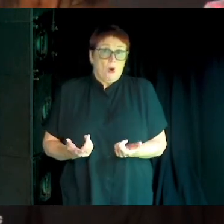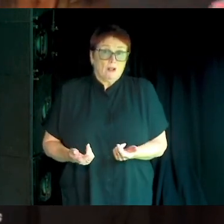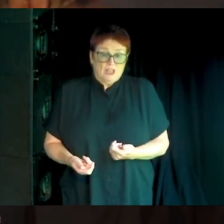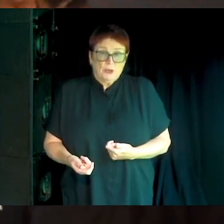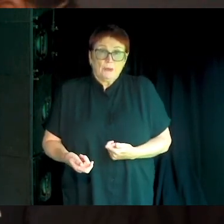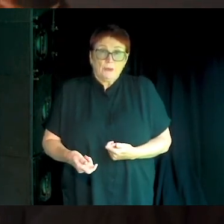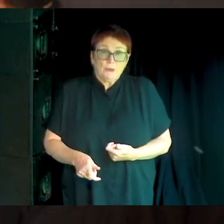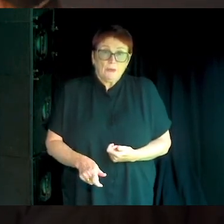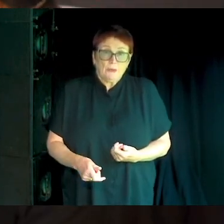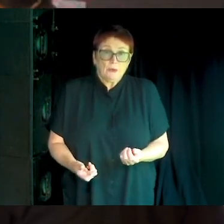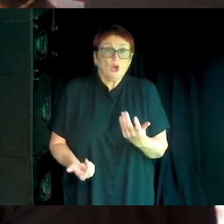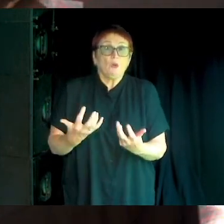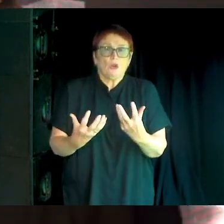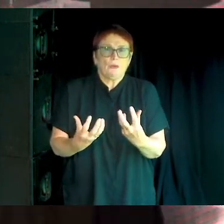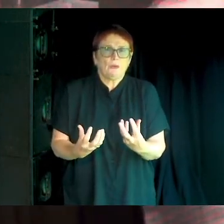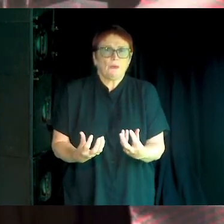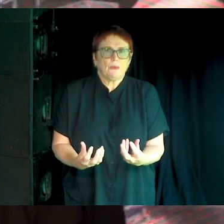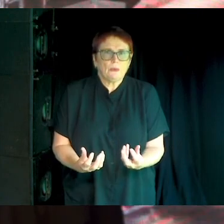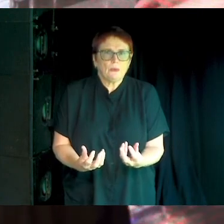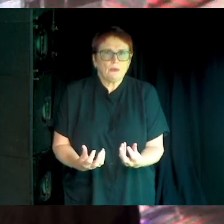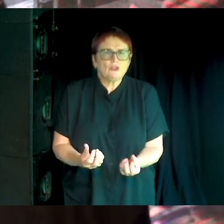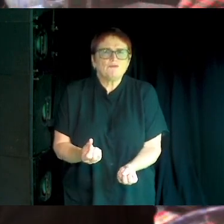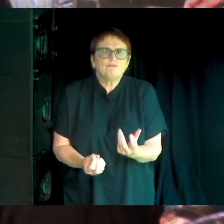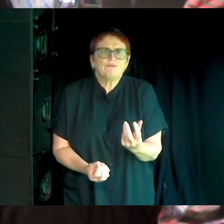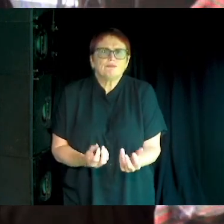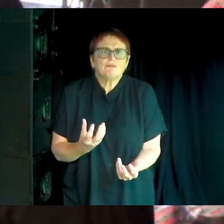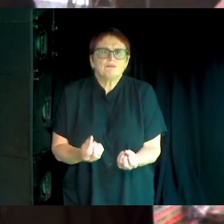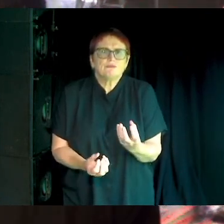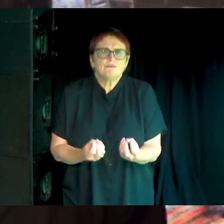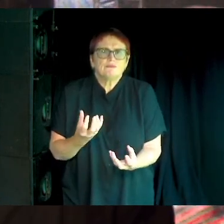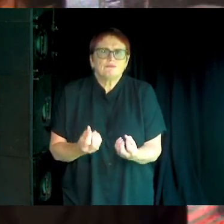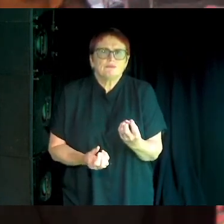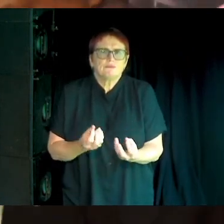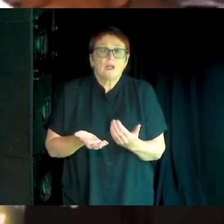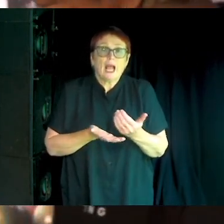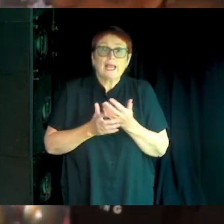that it will continue to simmer so while i'm simmering this one I'll keep this oil in um